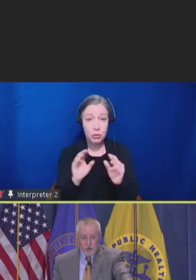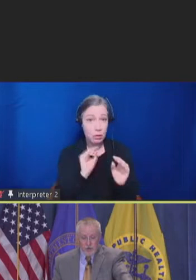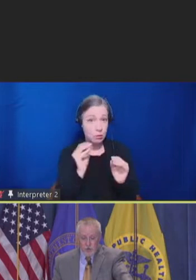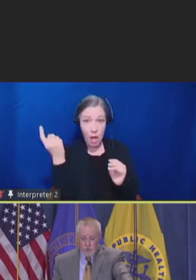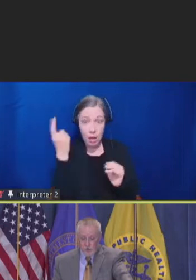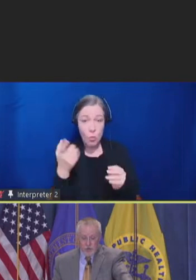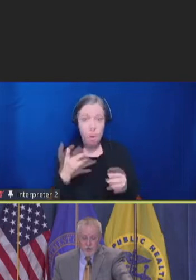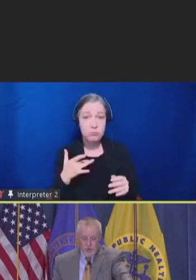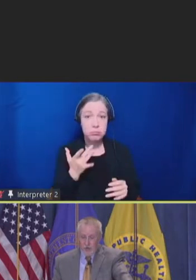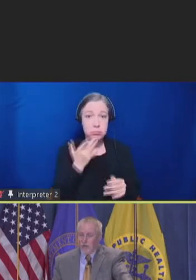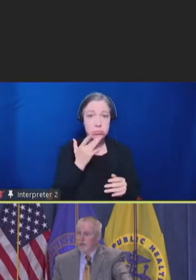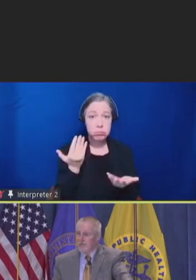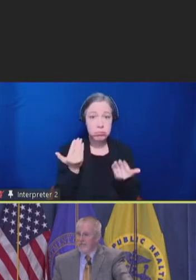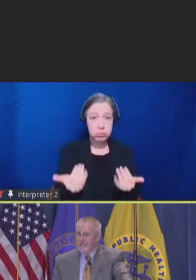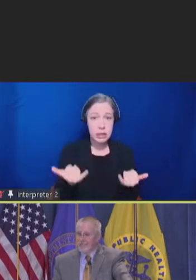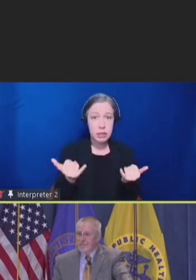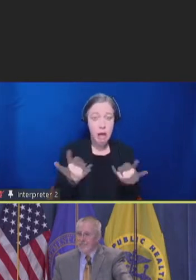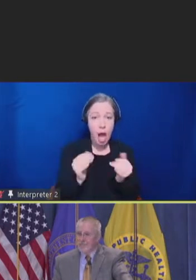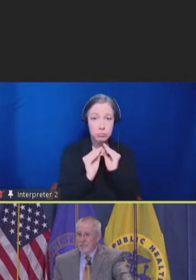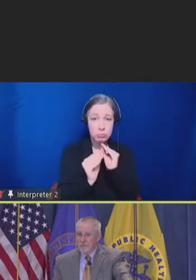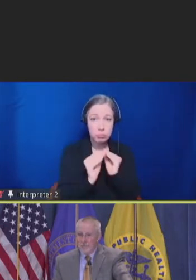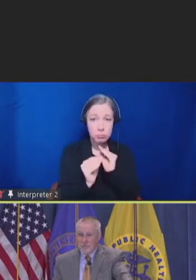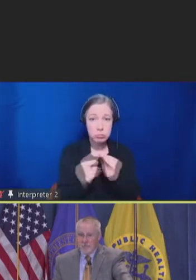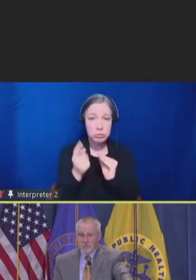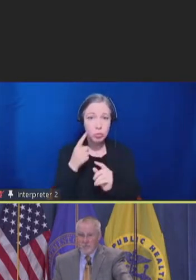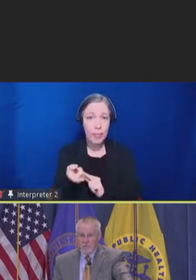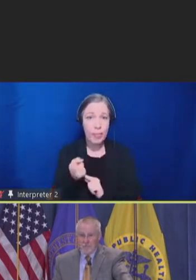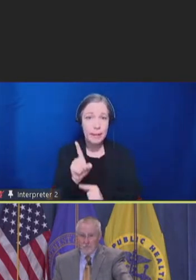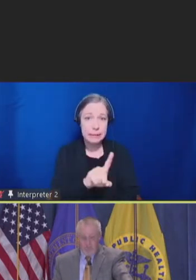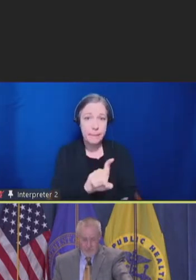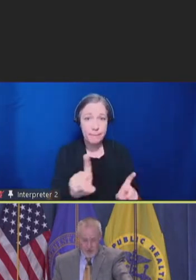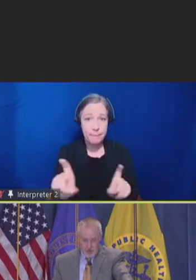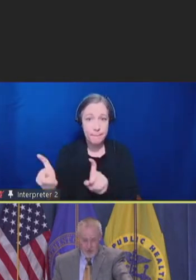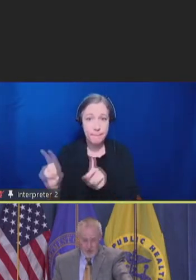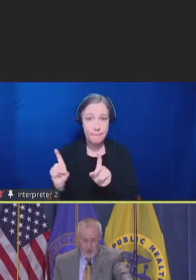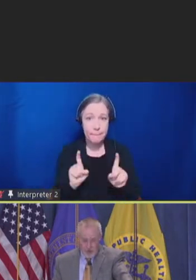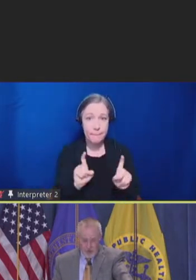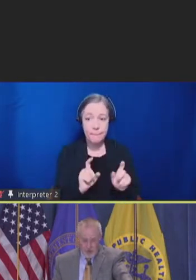June minutes?